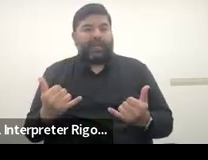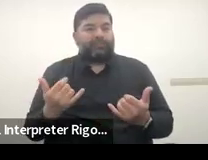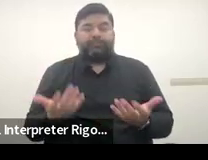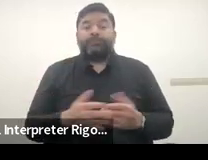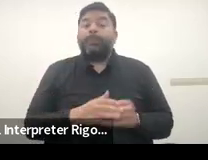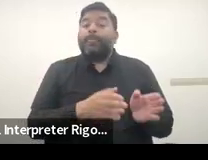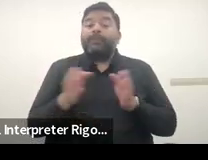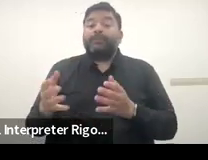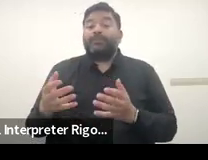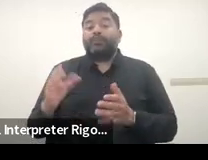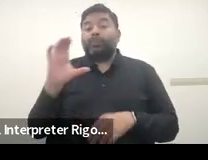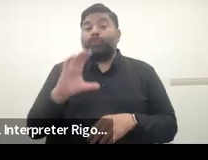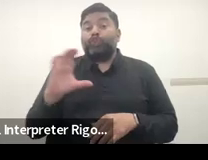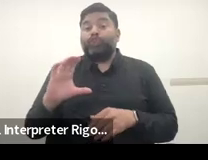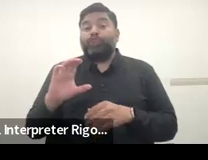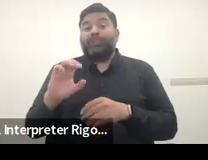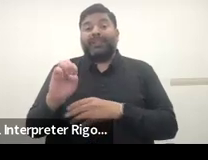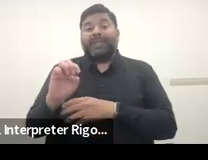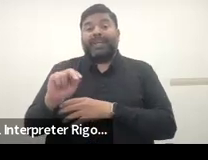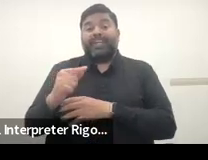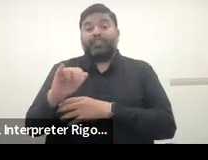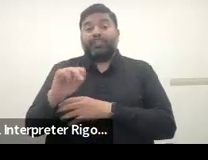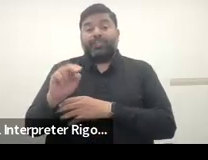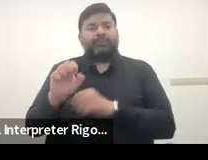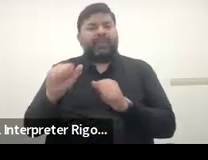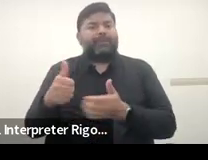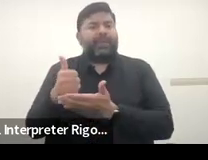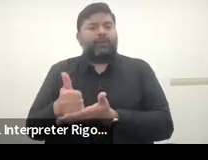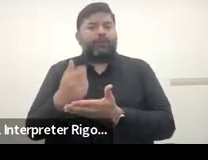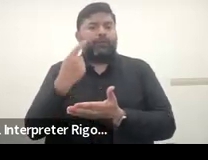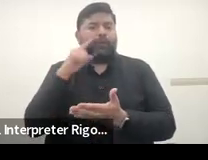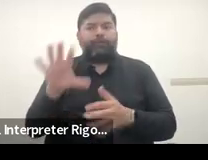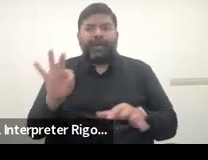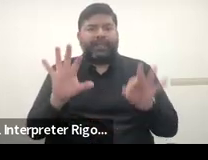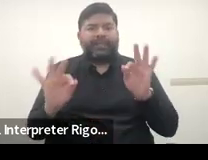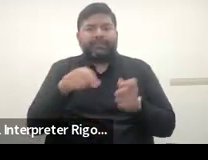engines could be useful for finding particular content in a long video, for example like 20